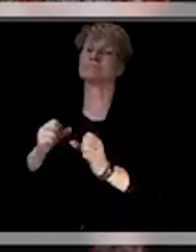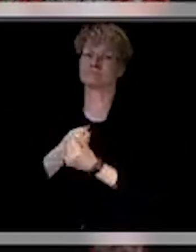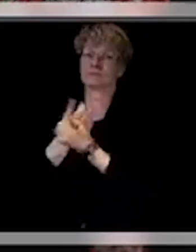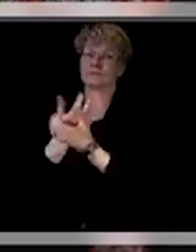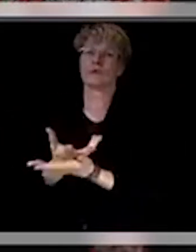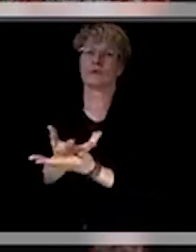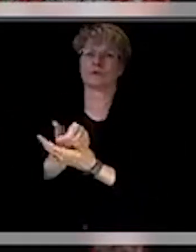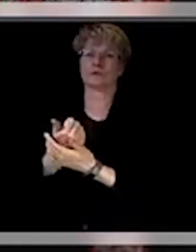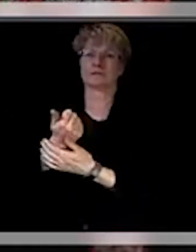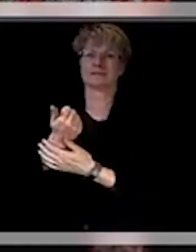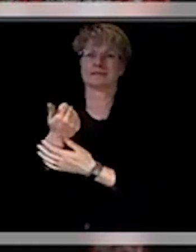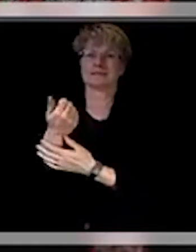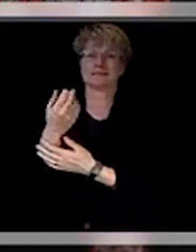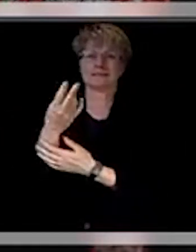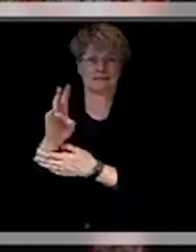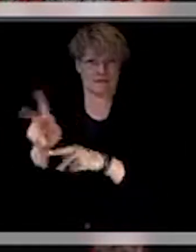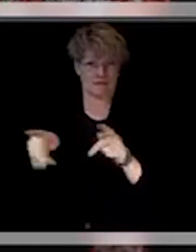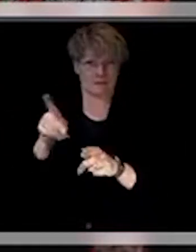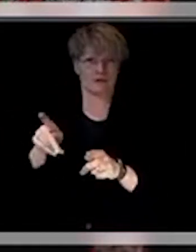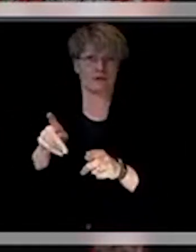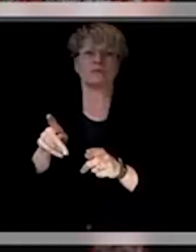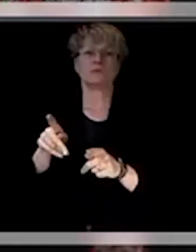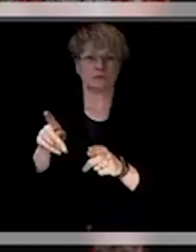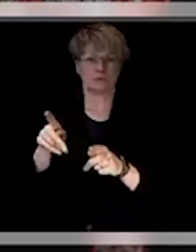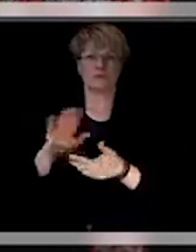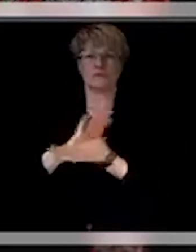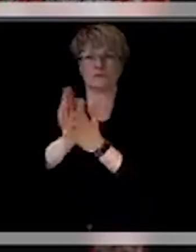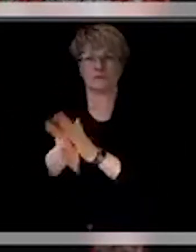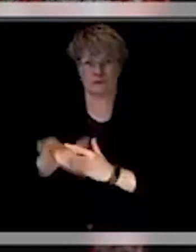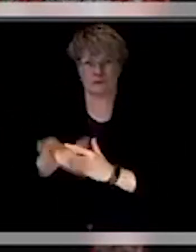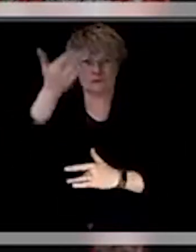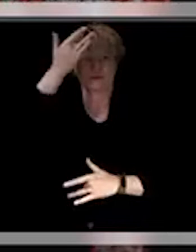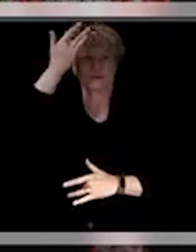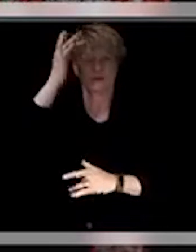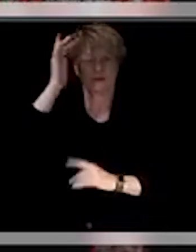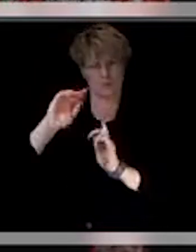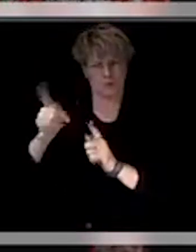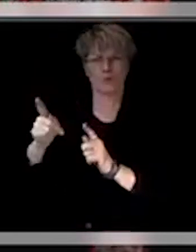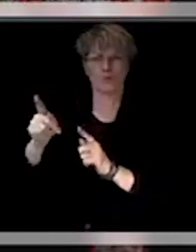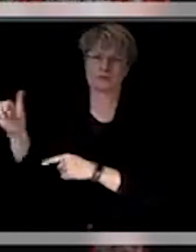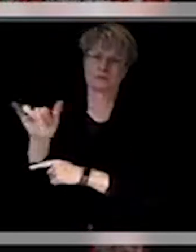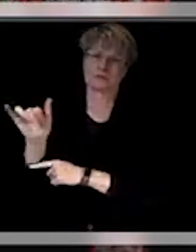were contacts with individuals who attended that party and got infected or that gathering